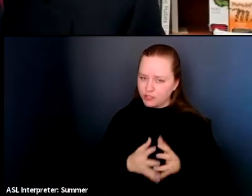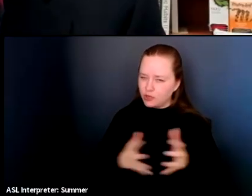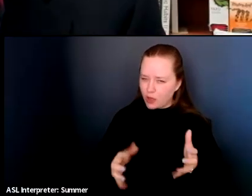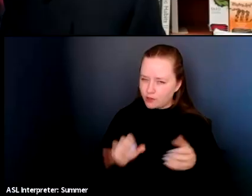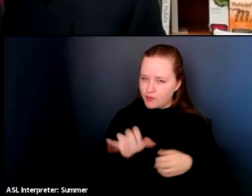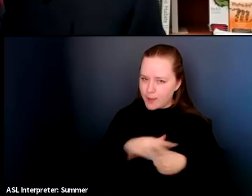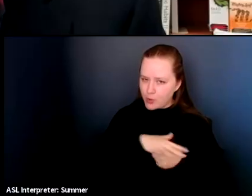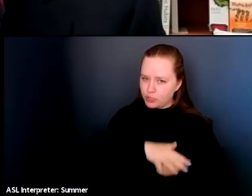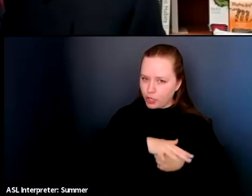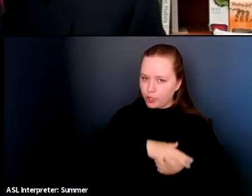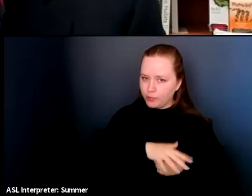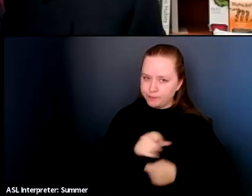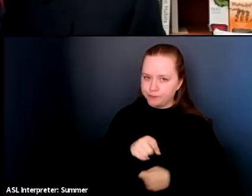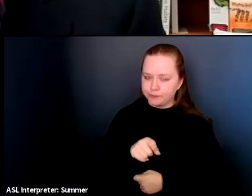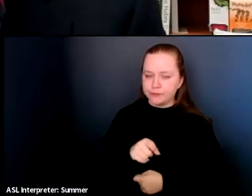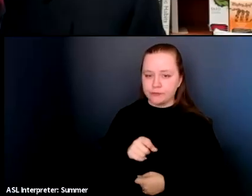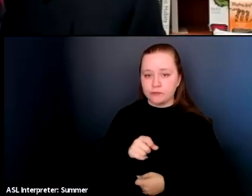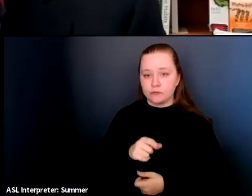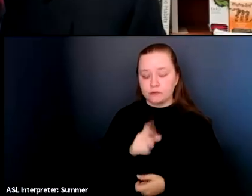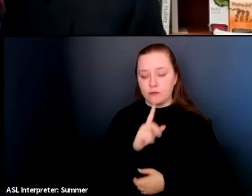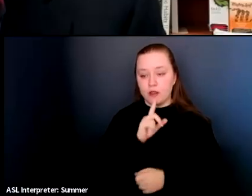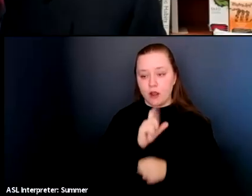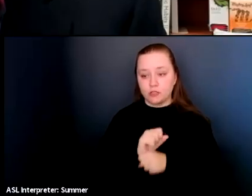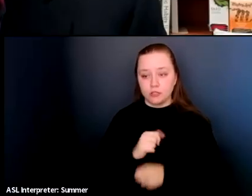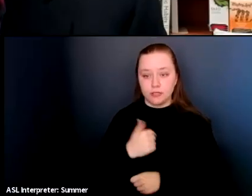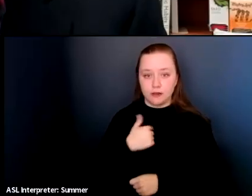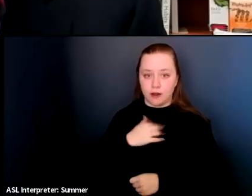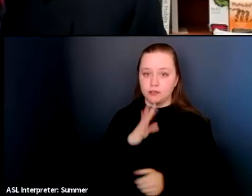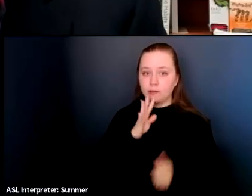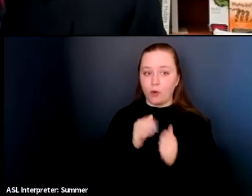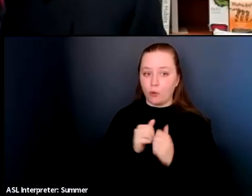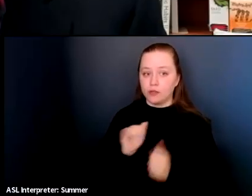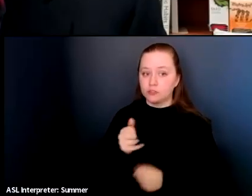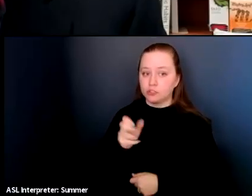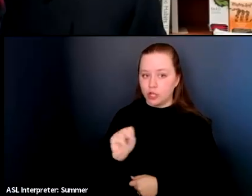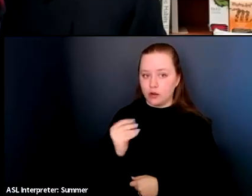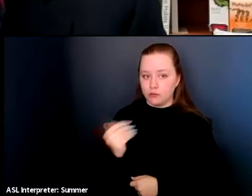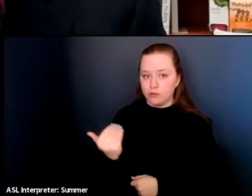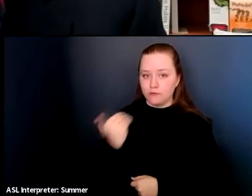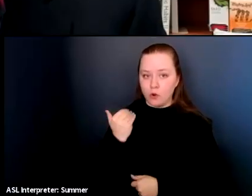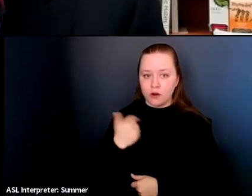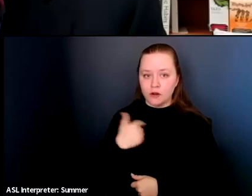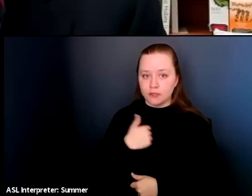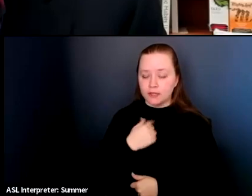In fact, I spoke with John earlier and I said that